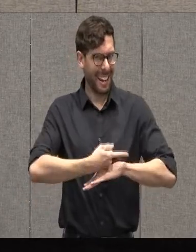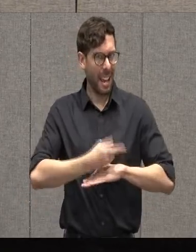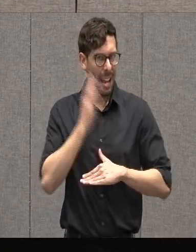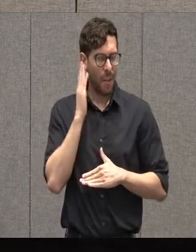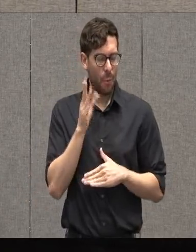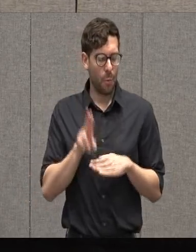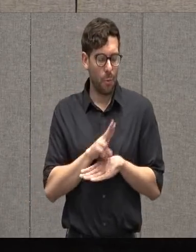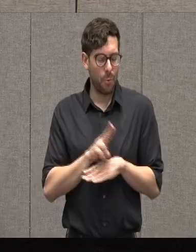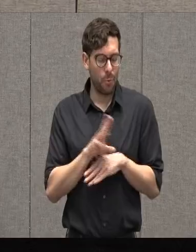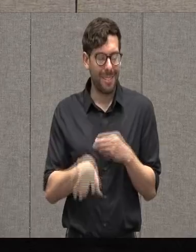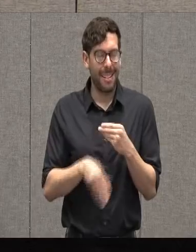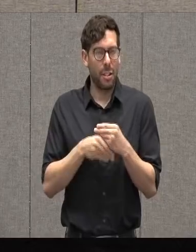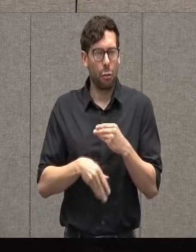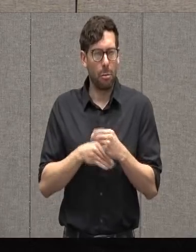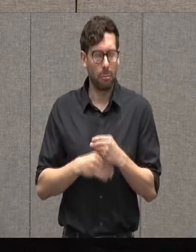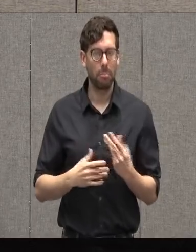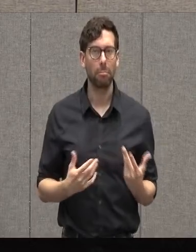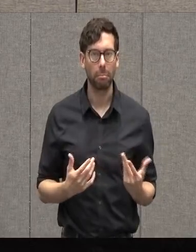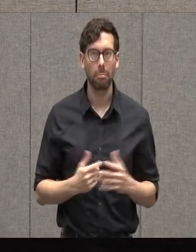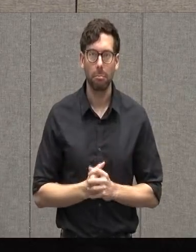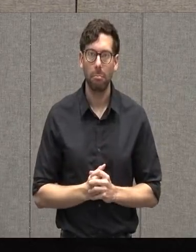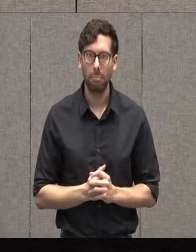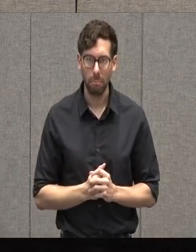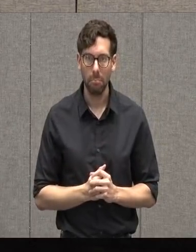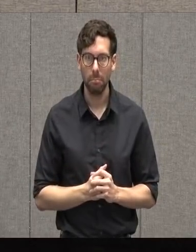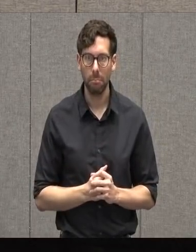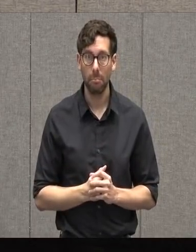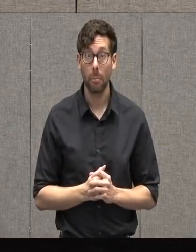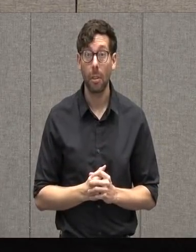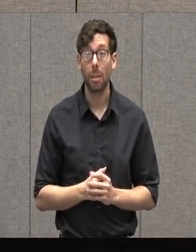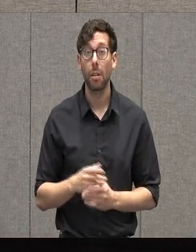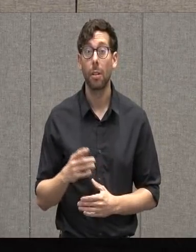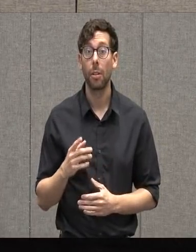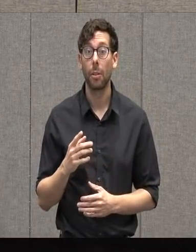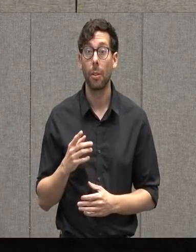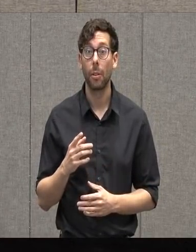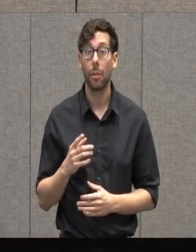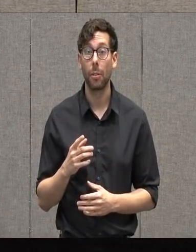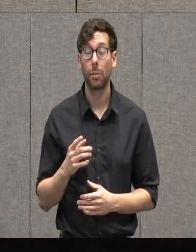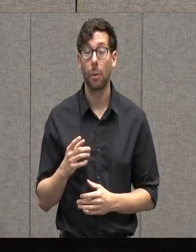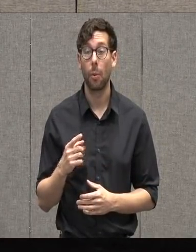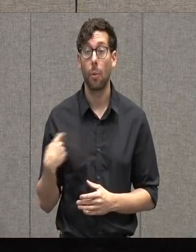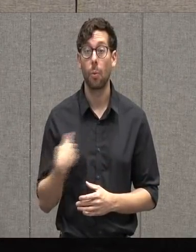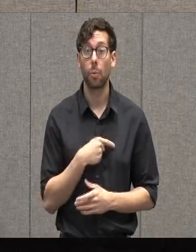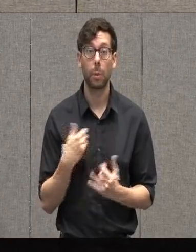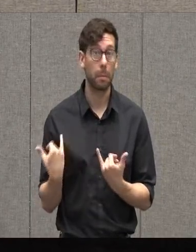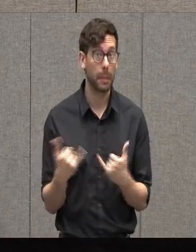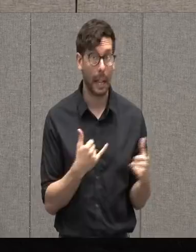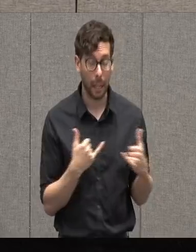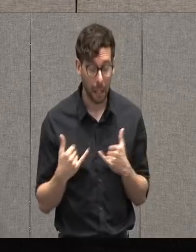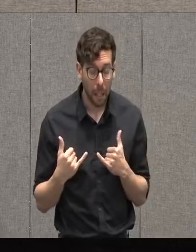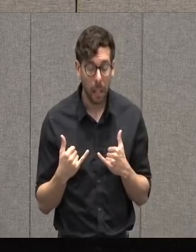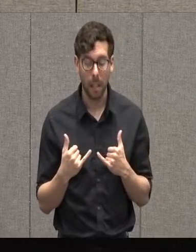So, the way we're gonna play is I will shake up my egg carton,